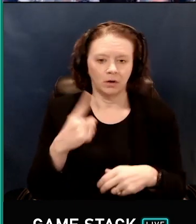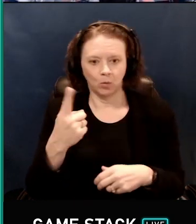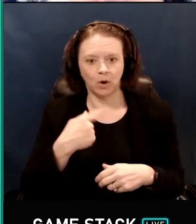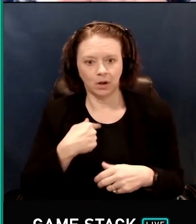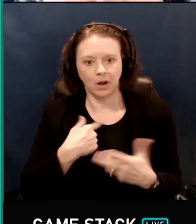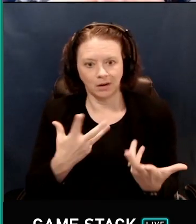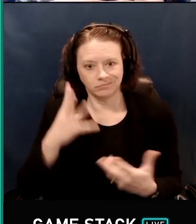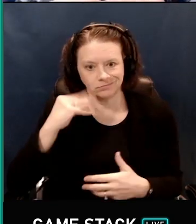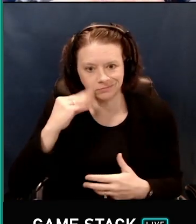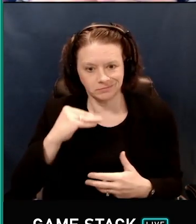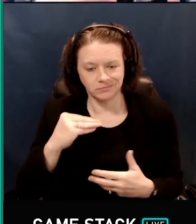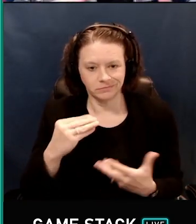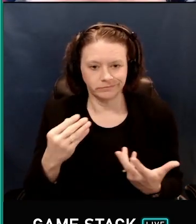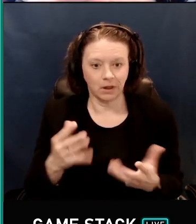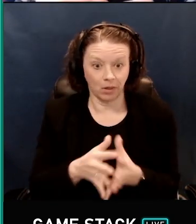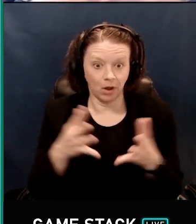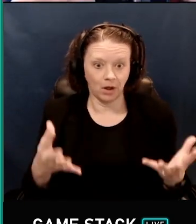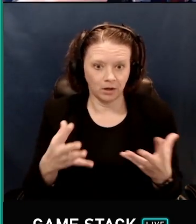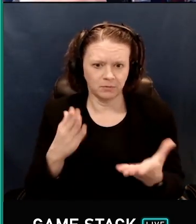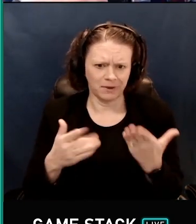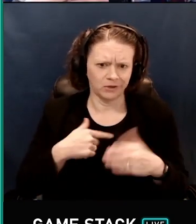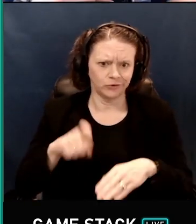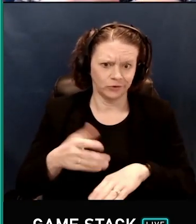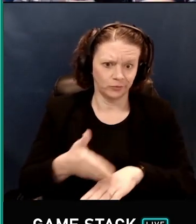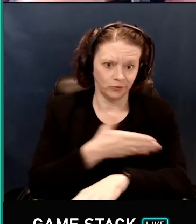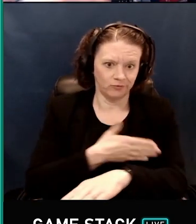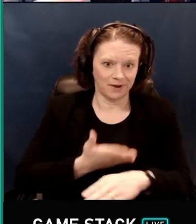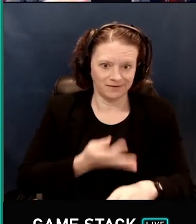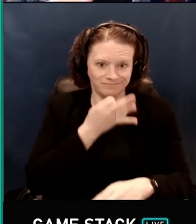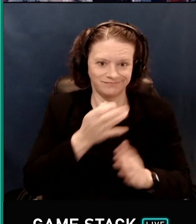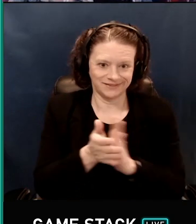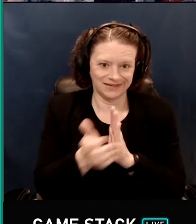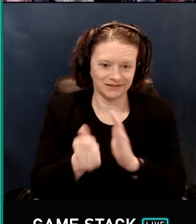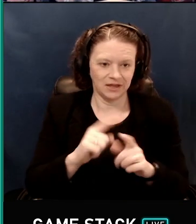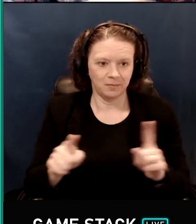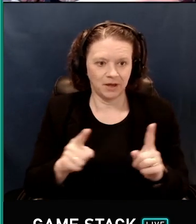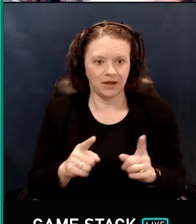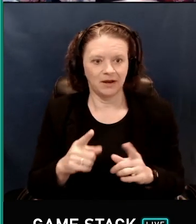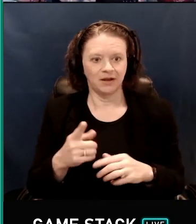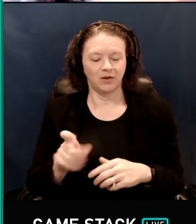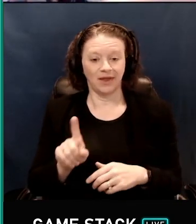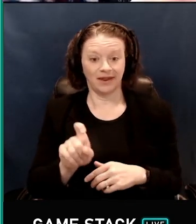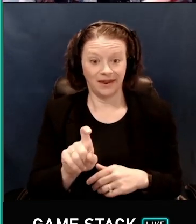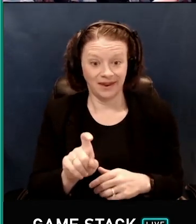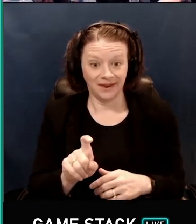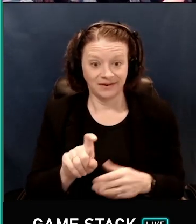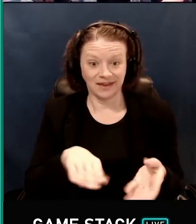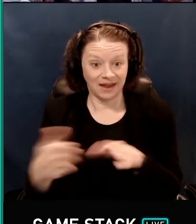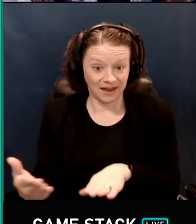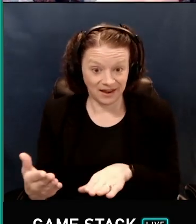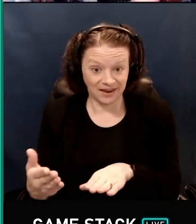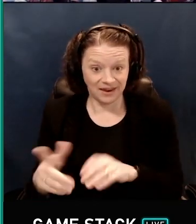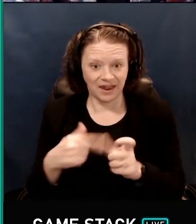let's say your checkpoint is five seconds before boss. You get to the boss, you die within the next five seconds, so you've played only